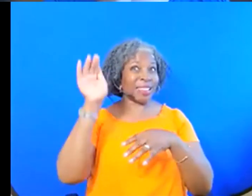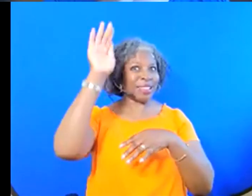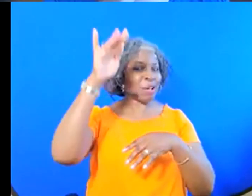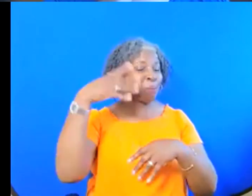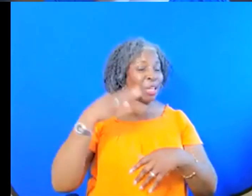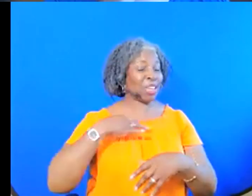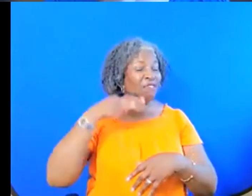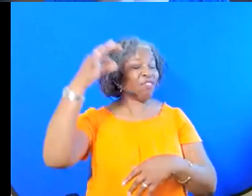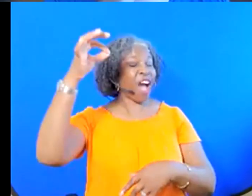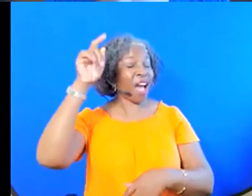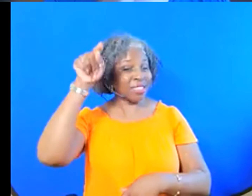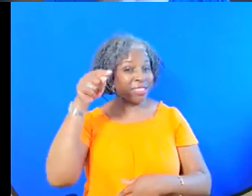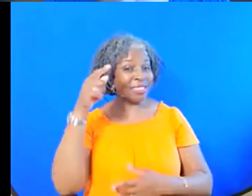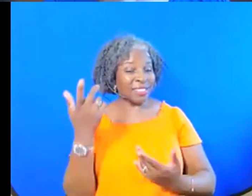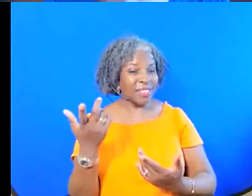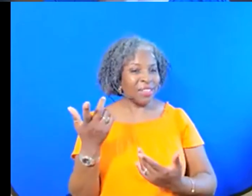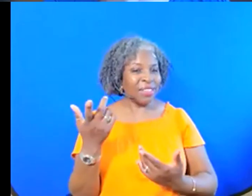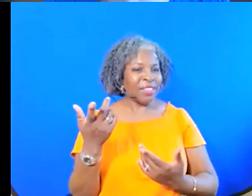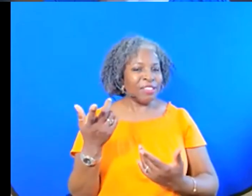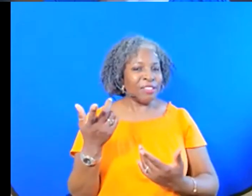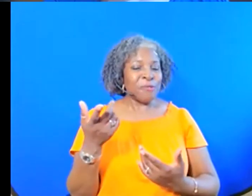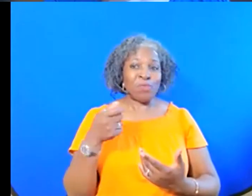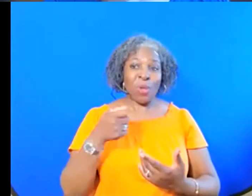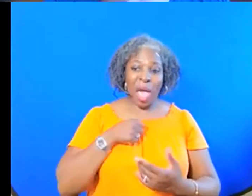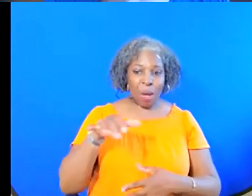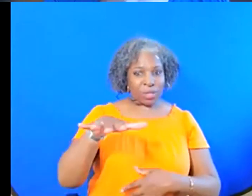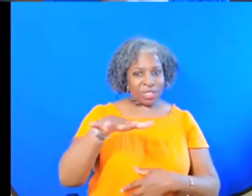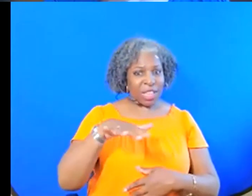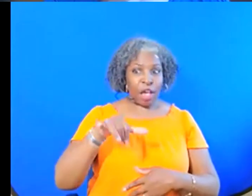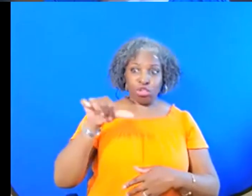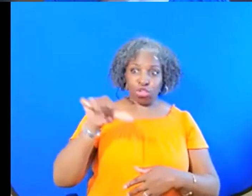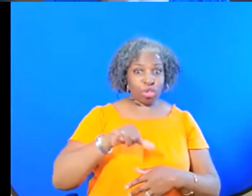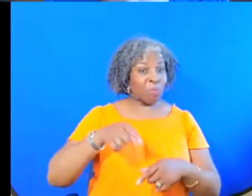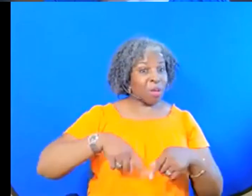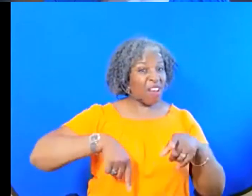Our site was supposed to be a football field. Nice lighting, some yoga chairs.